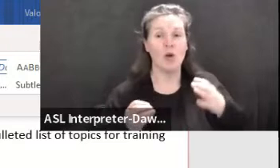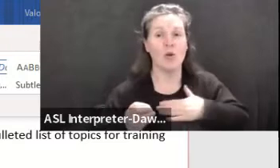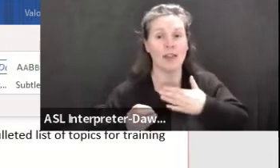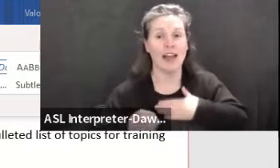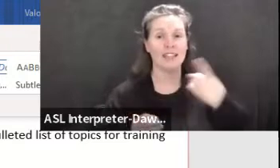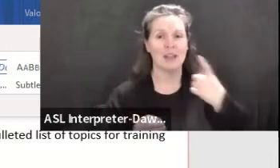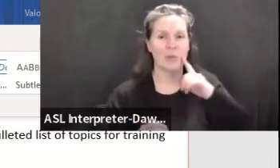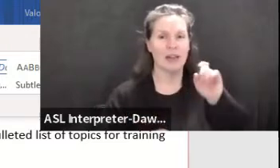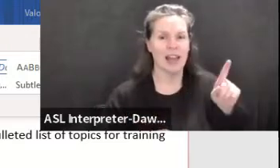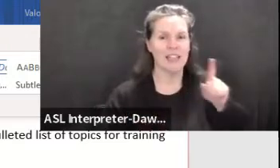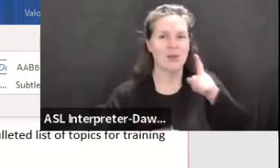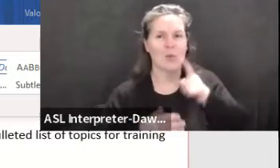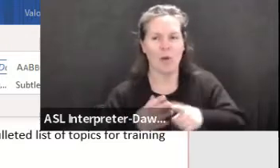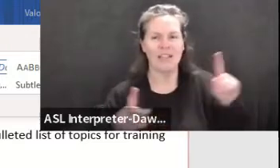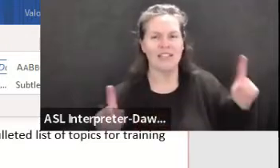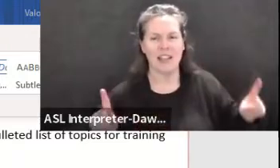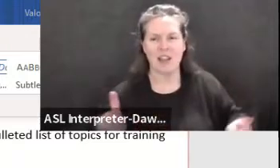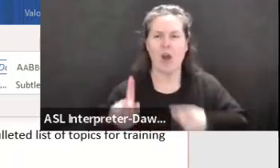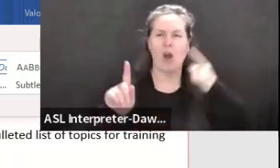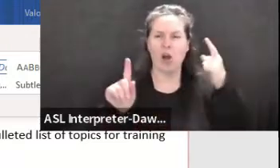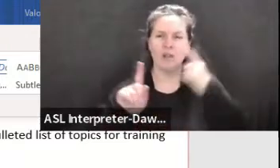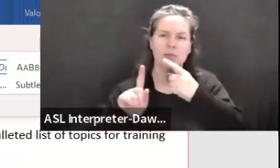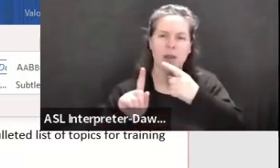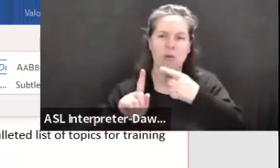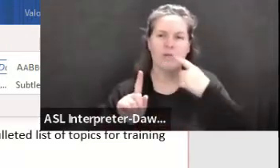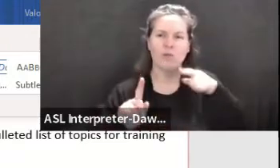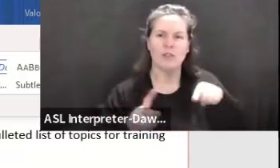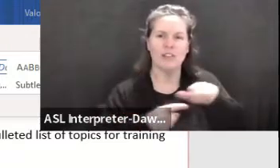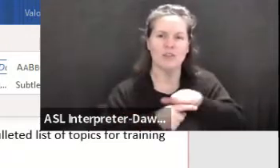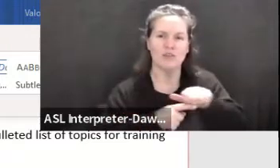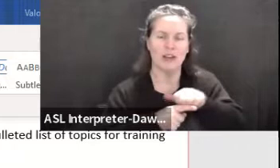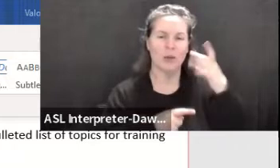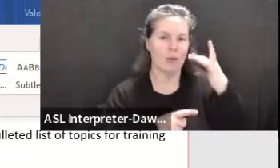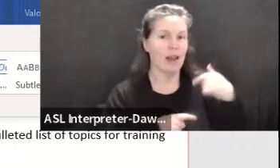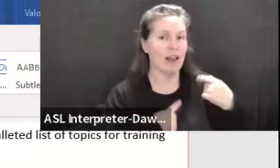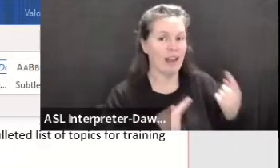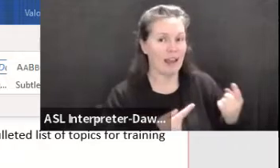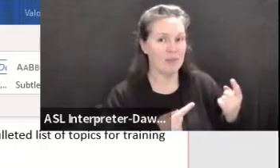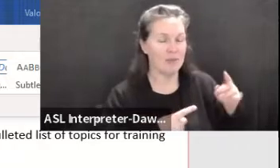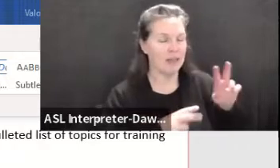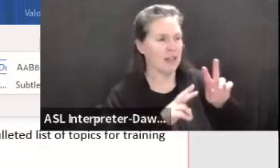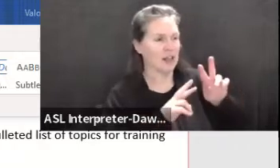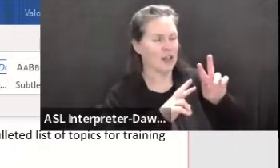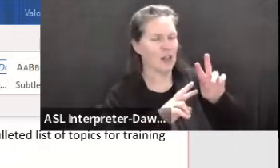about what is the ultimate goal of this training, because I have been looking at it from the lens of